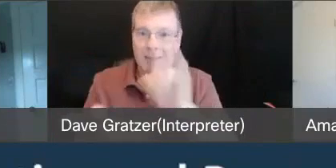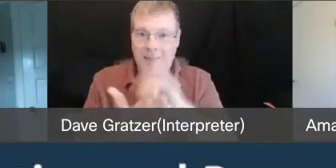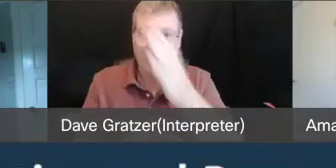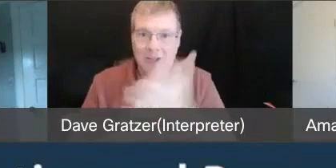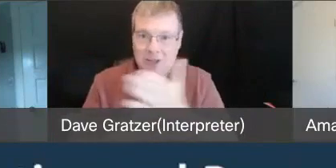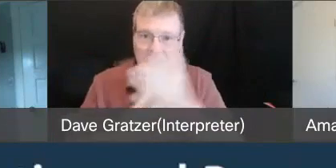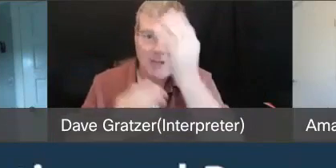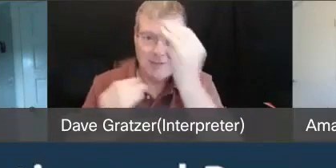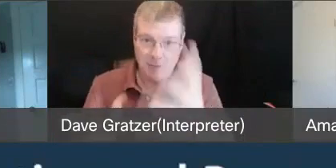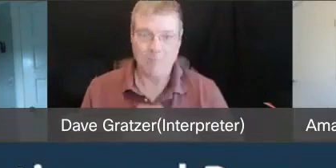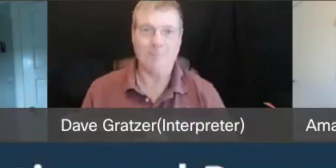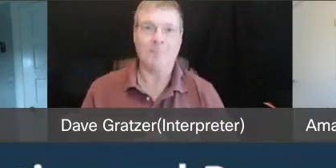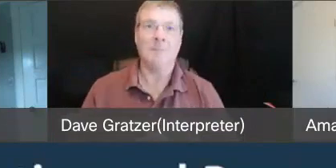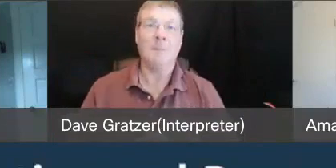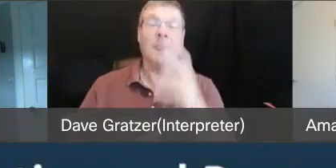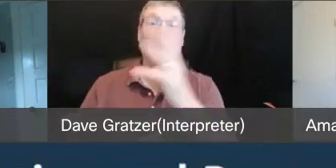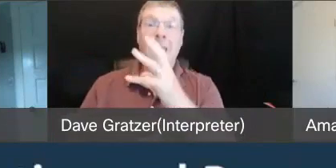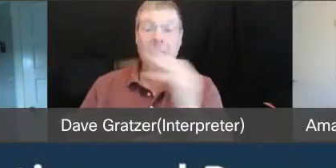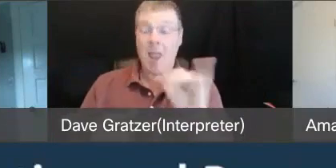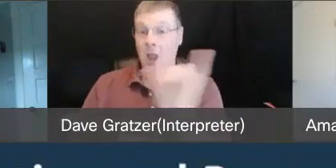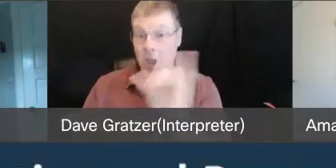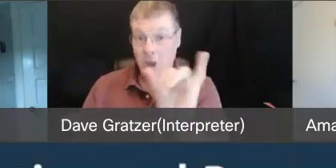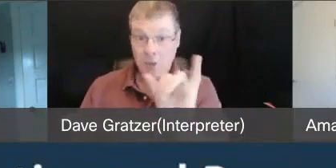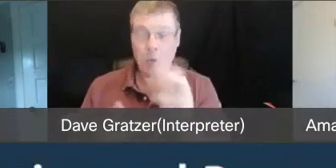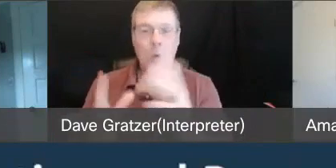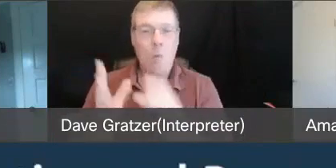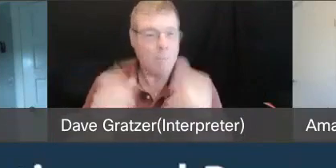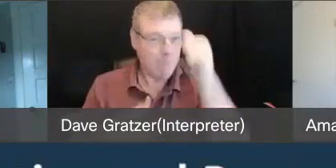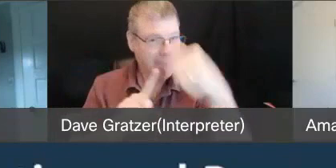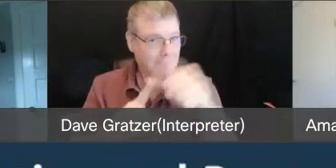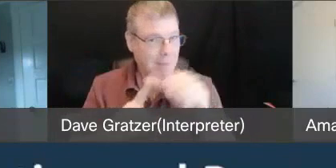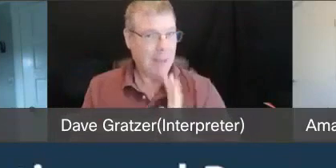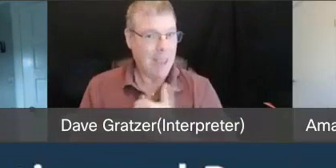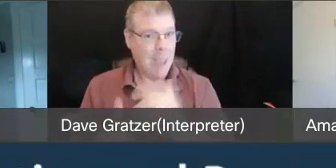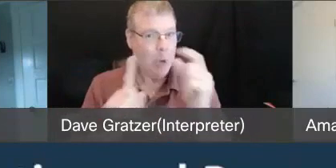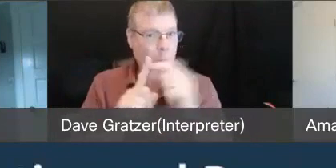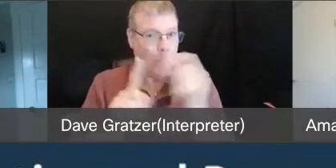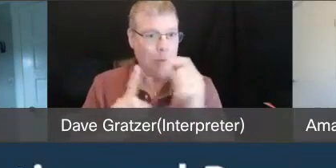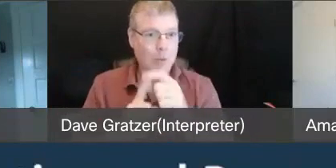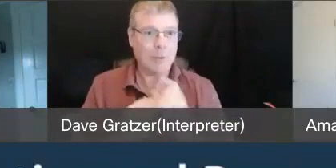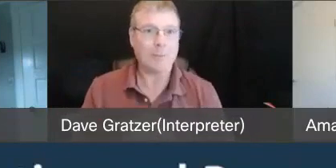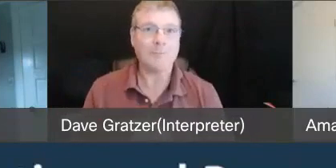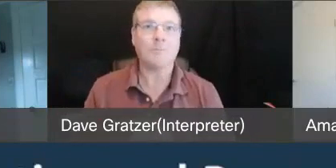And also not to be mindful of our wording to ensure that we are showing the respect for the applicant.